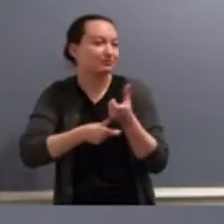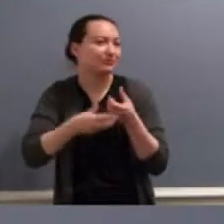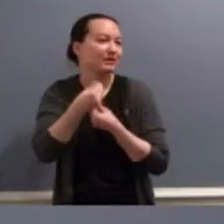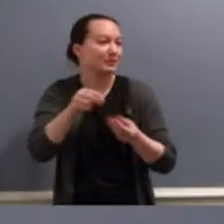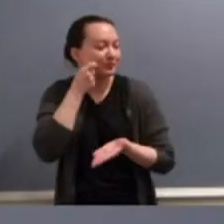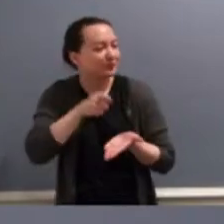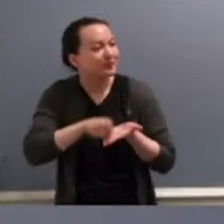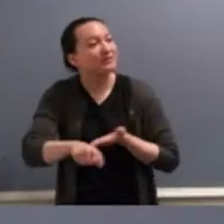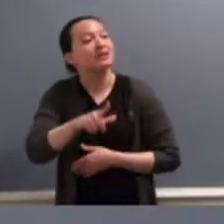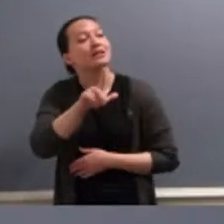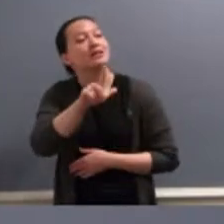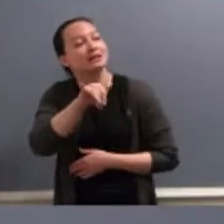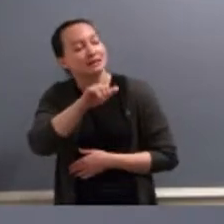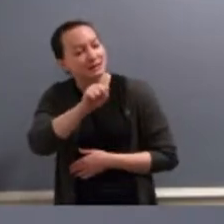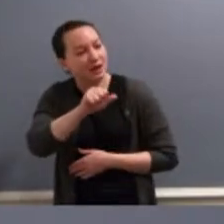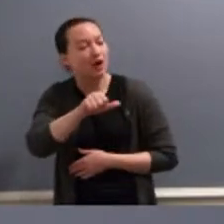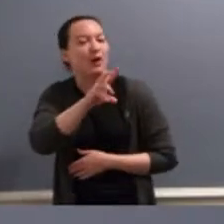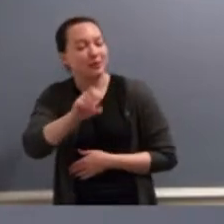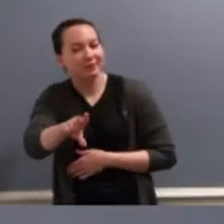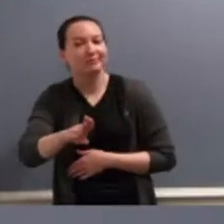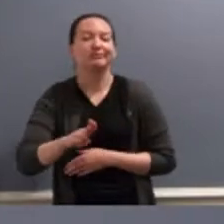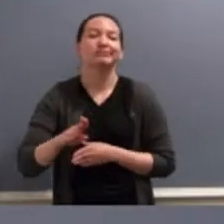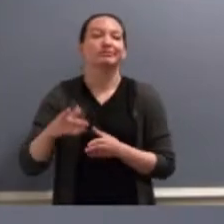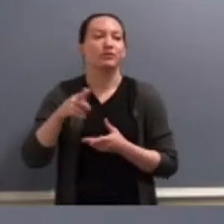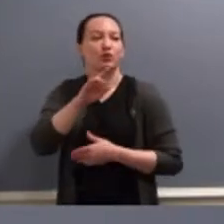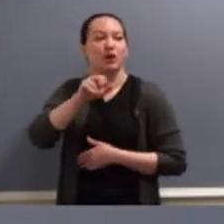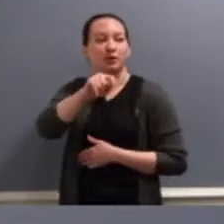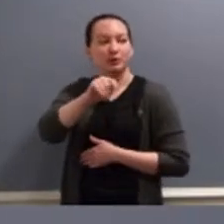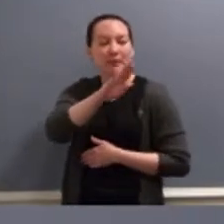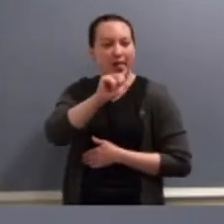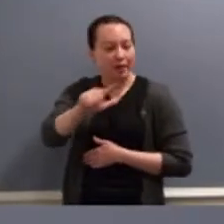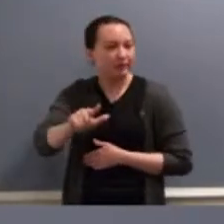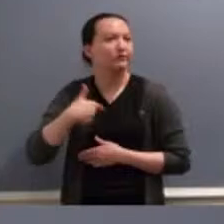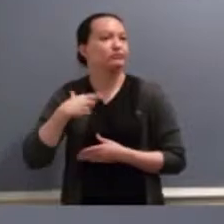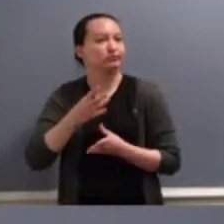Webb our Senior Policy Manager and Robert Bell our Director of Economic Equity and Inclusion so